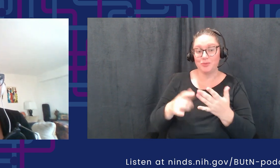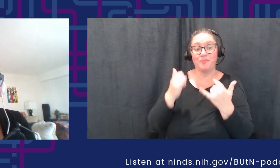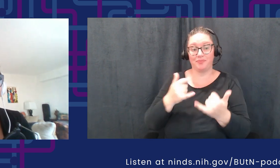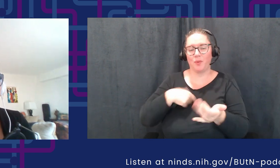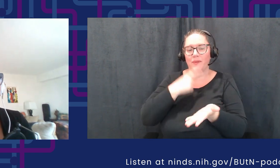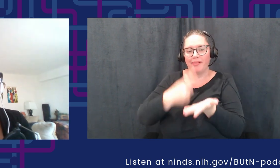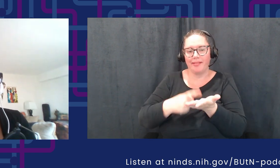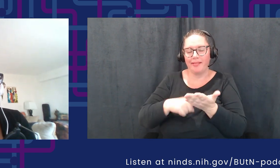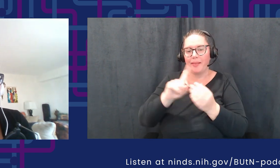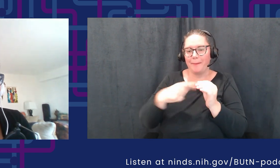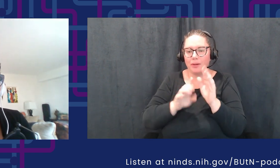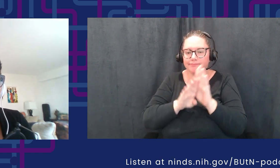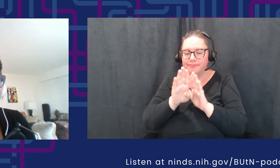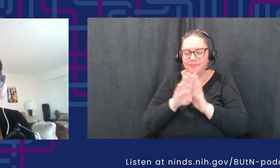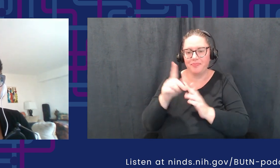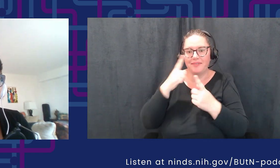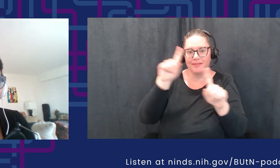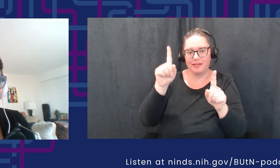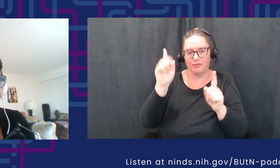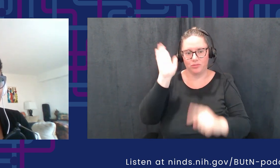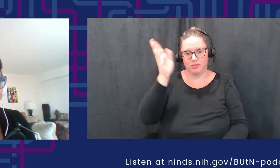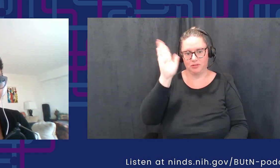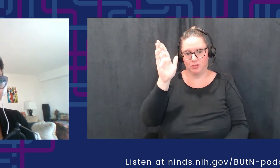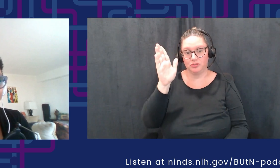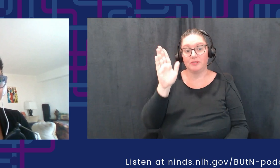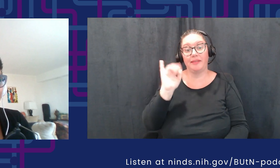Today, we're going to talk about crafting effective presentations